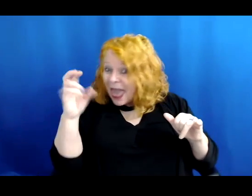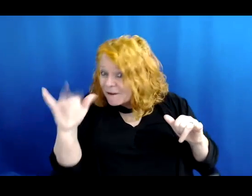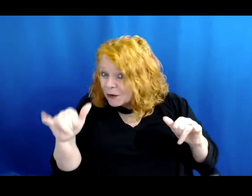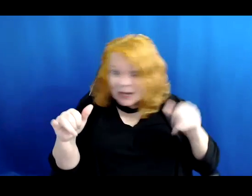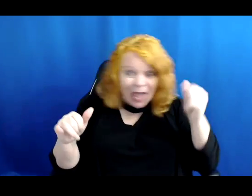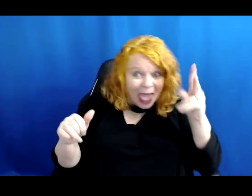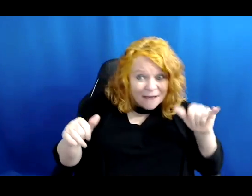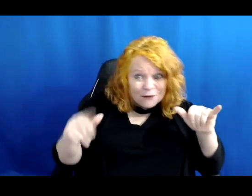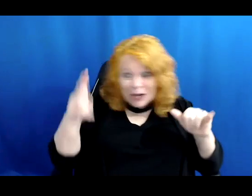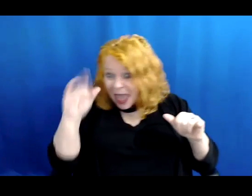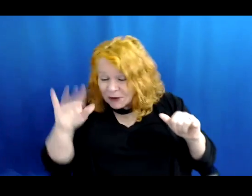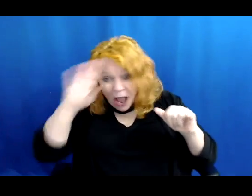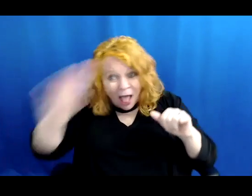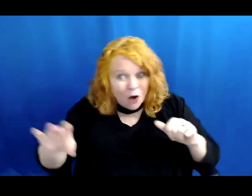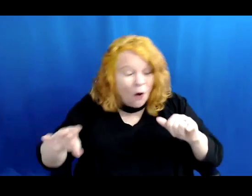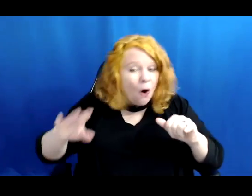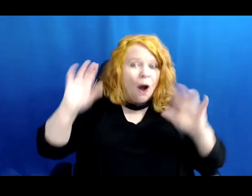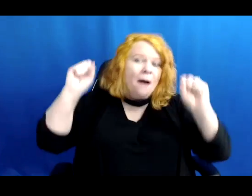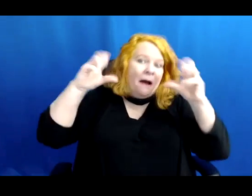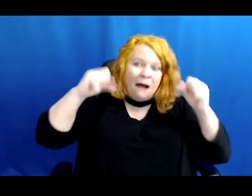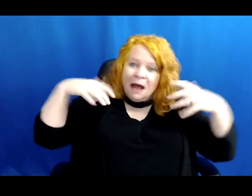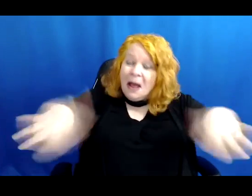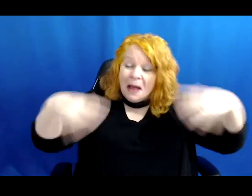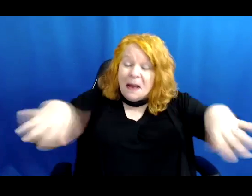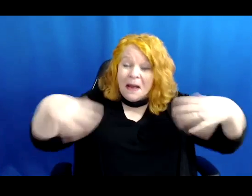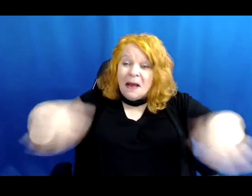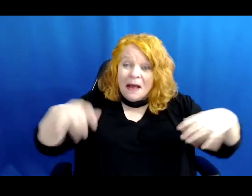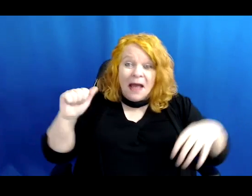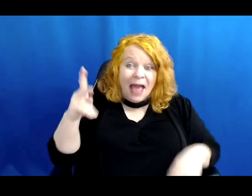Incredible, Amazing Avery. It’s amazing to meet you.